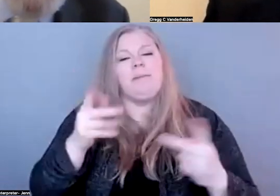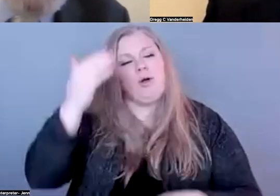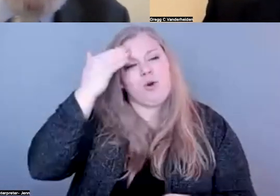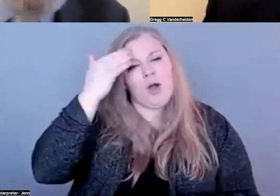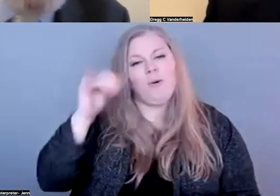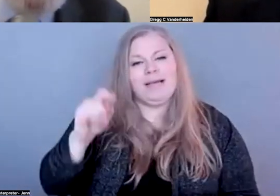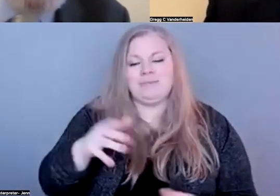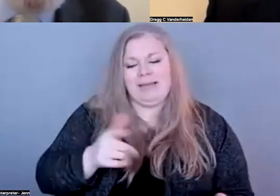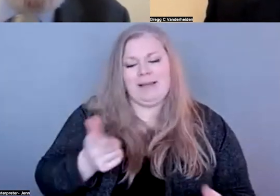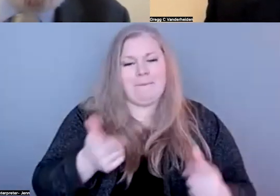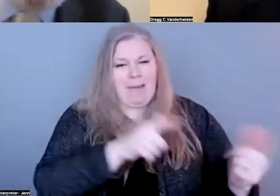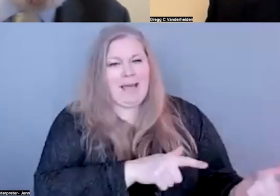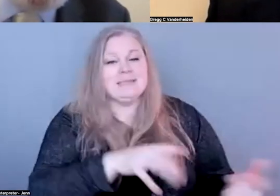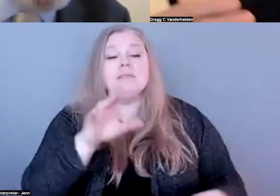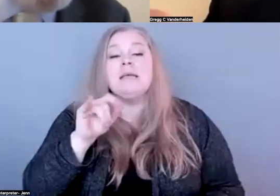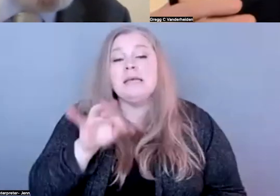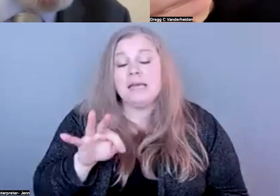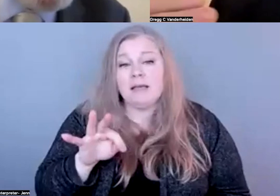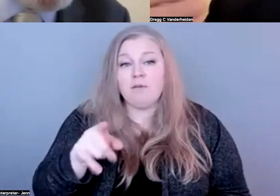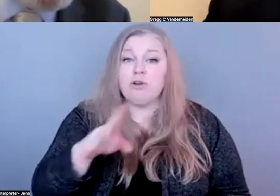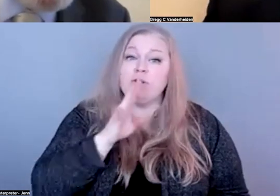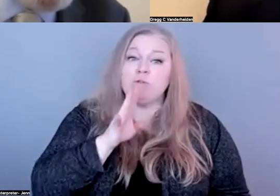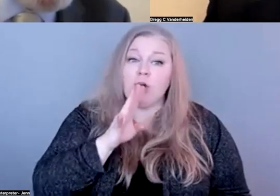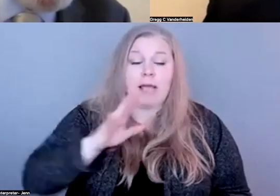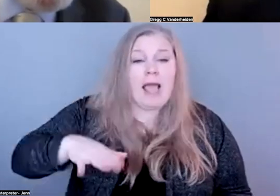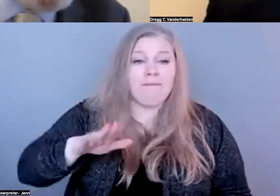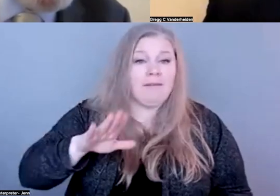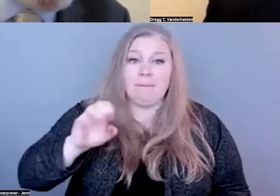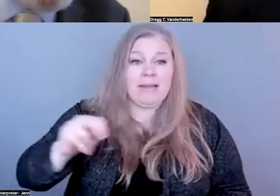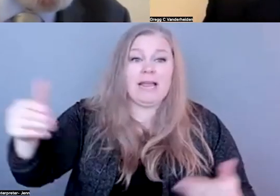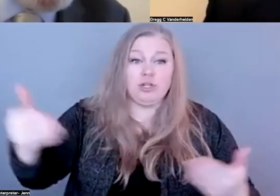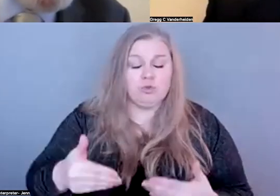But if you're talking and you haven't been introduced, if you mentioned your name that makes